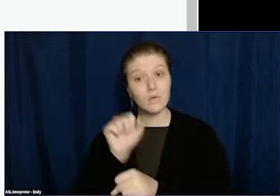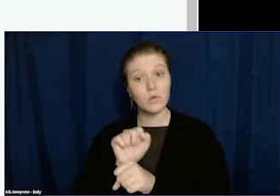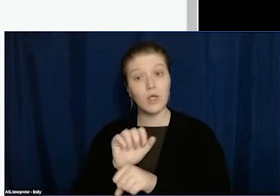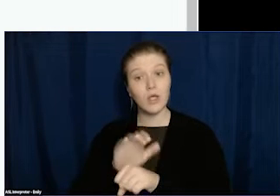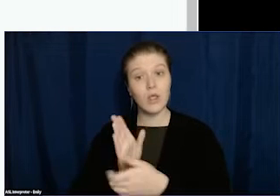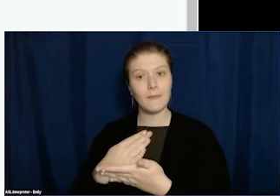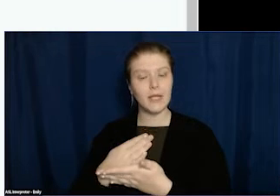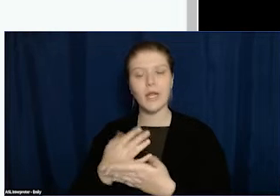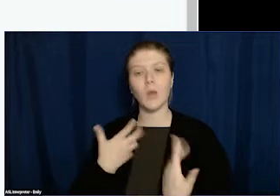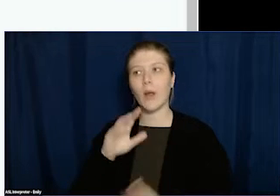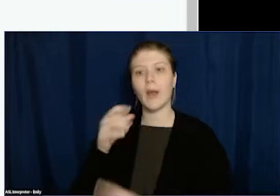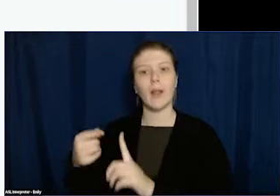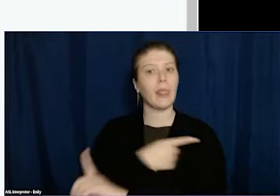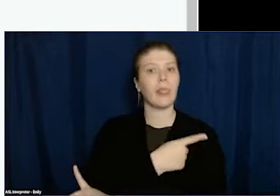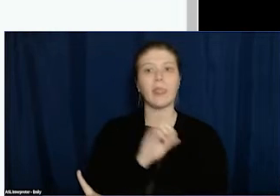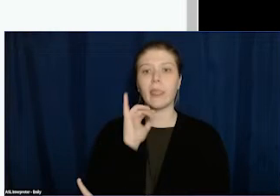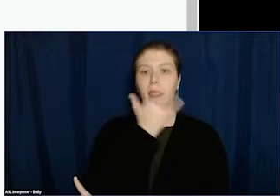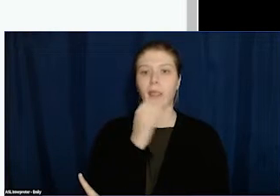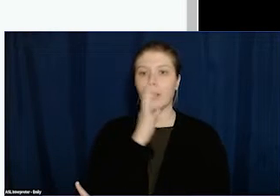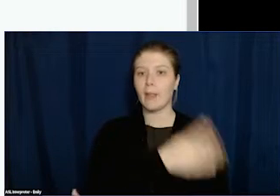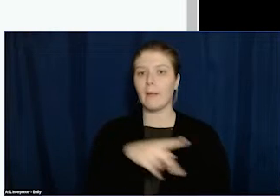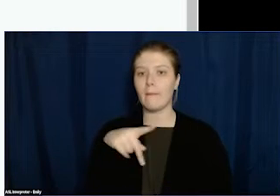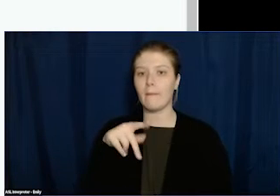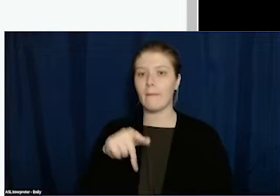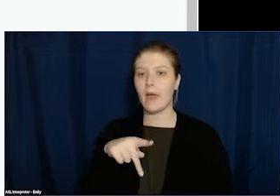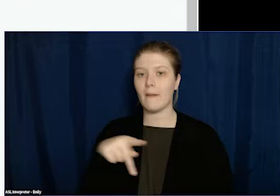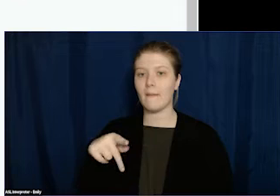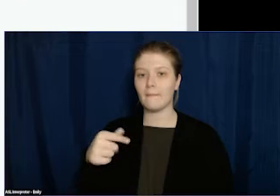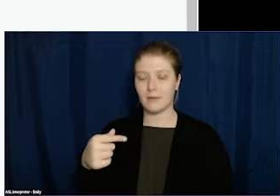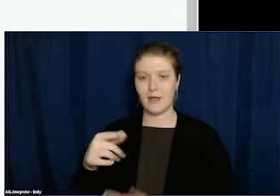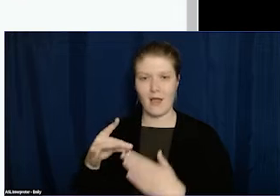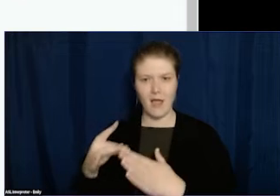to the PAPP Guide and scroll through lots of pages. You want to go just to the Budget section of the PAPP Guide.